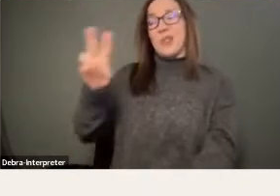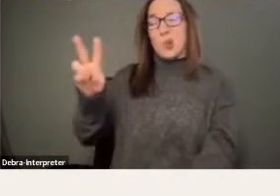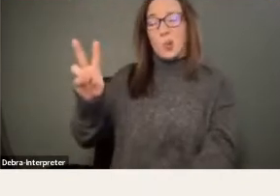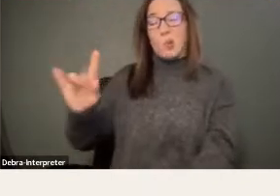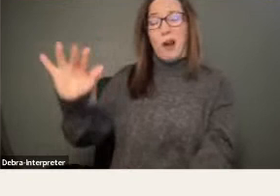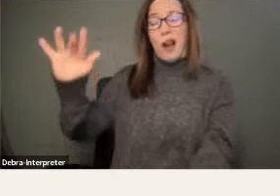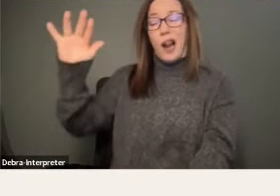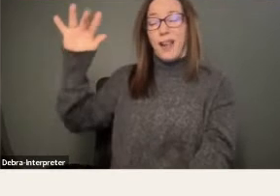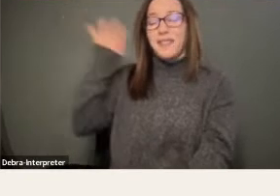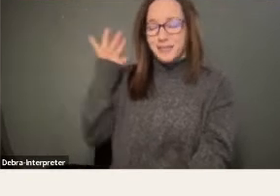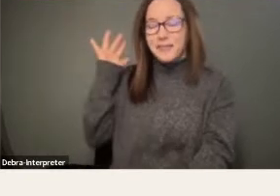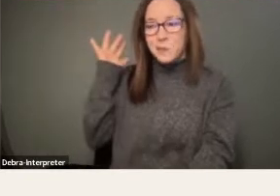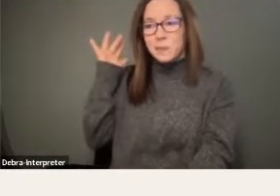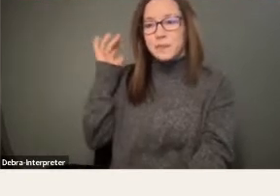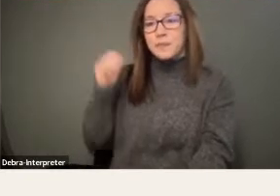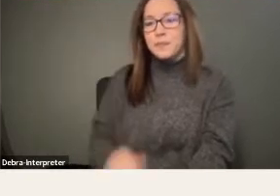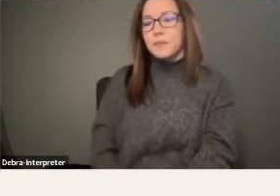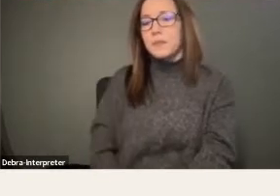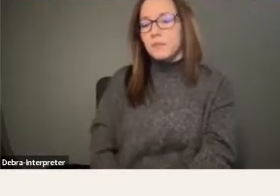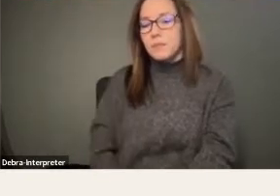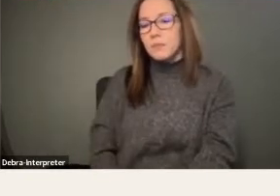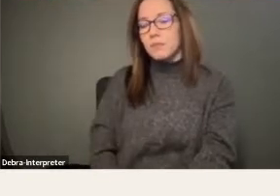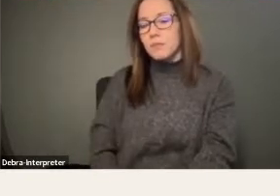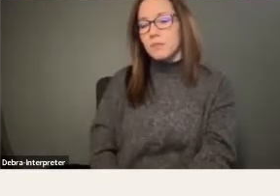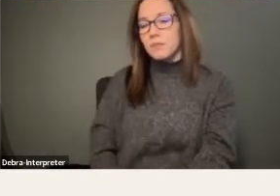bit of historic materials since you can imagine since